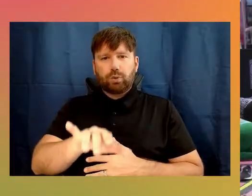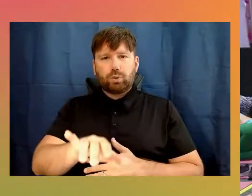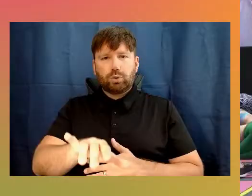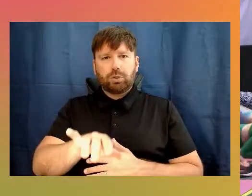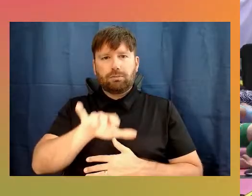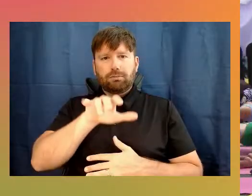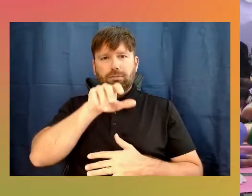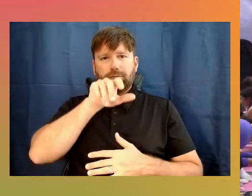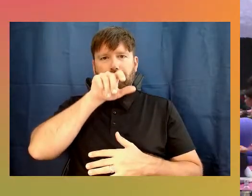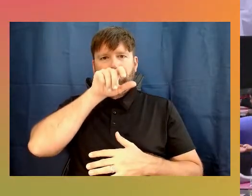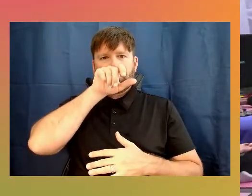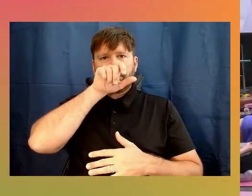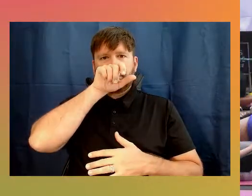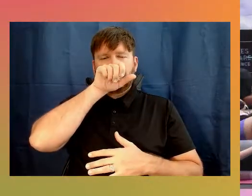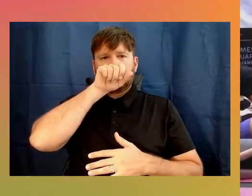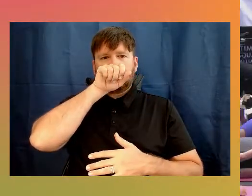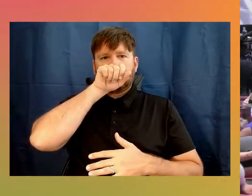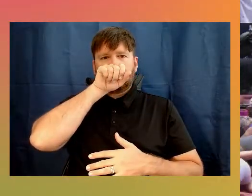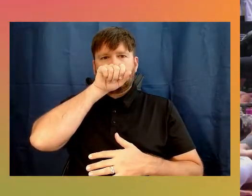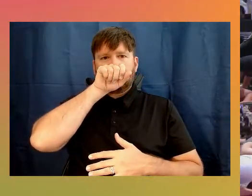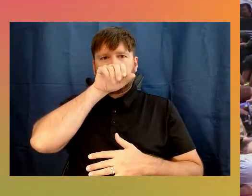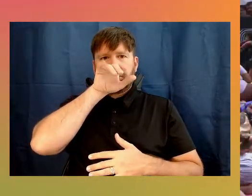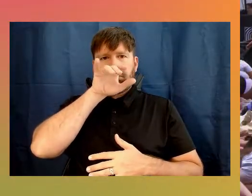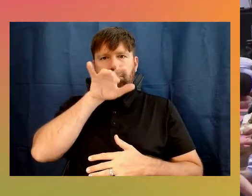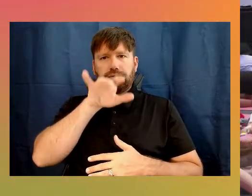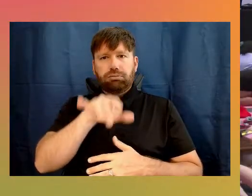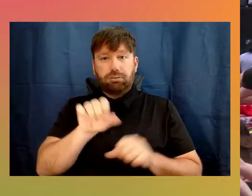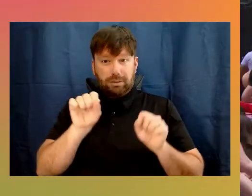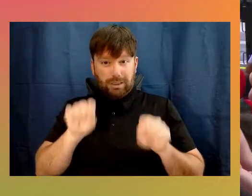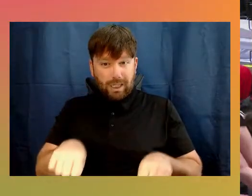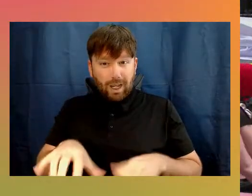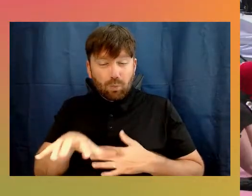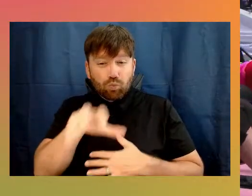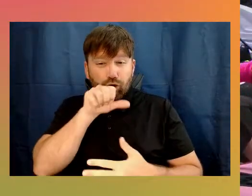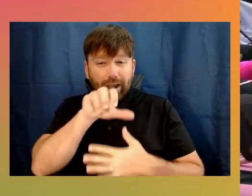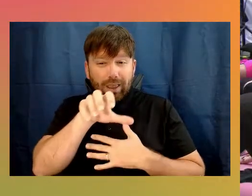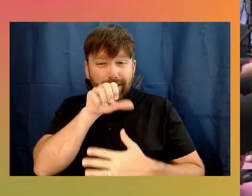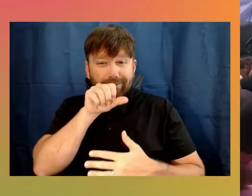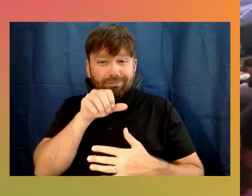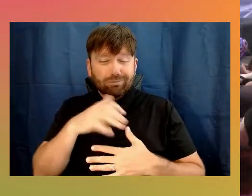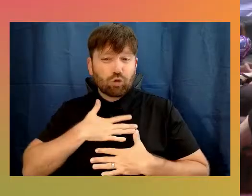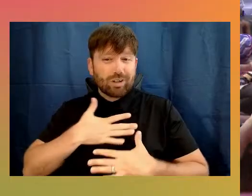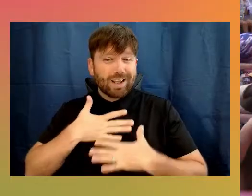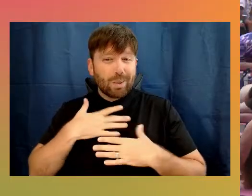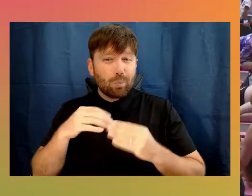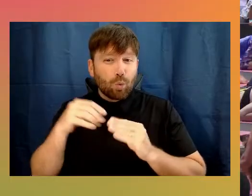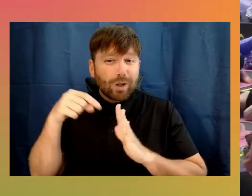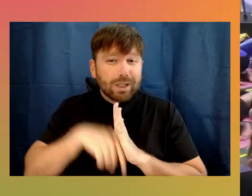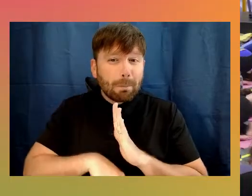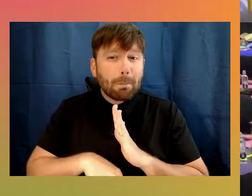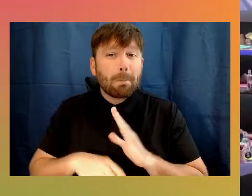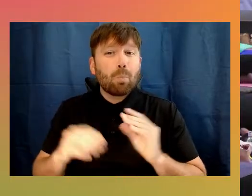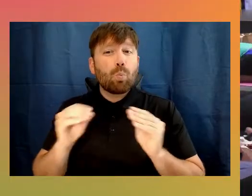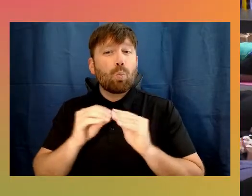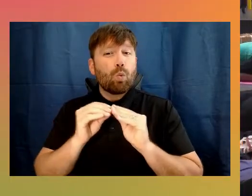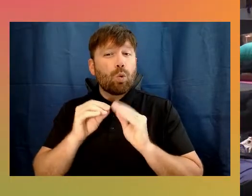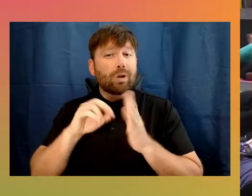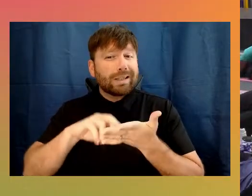COMING BACK TO THE BREATH HERE. GOOD.